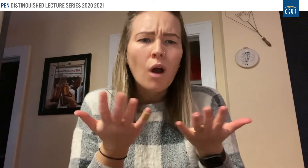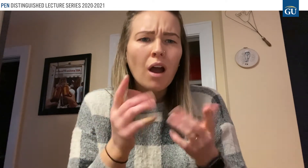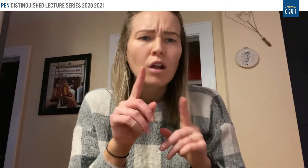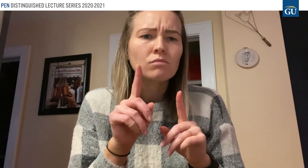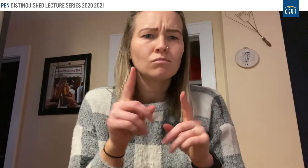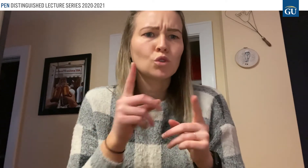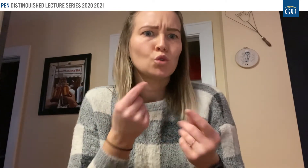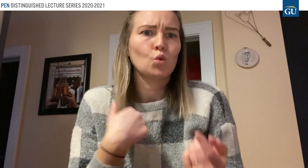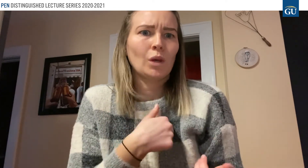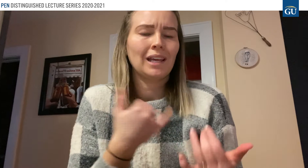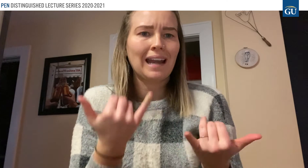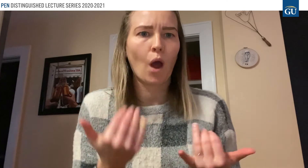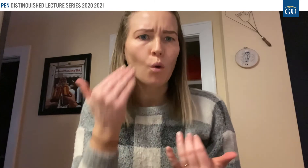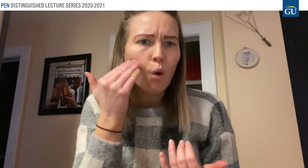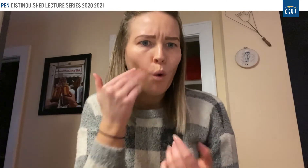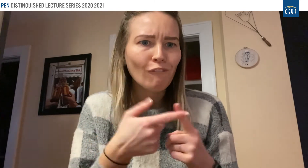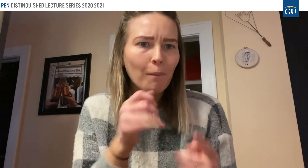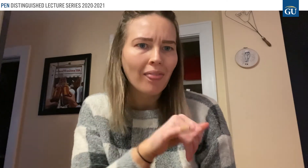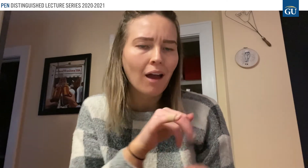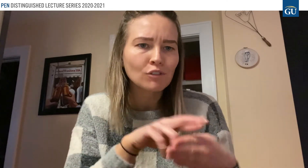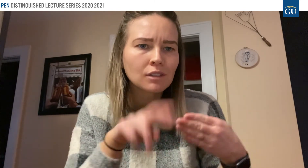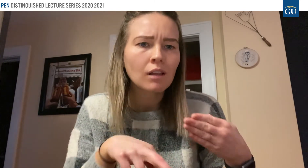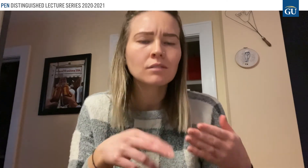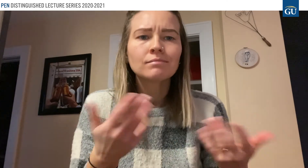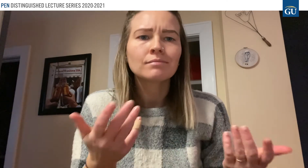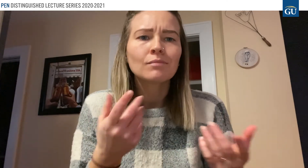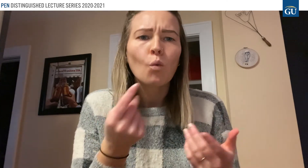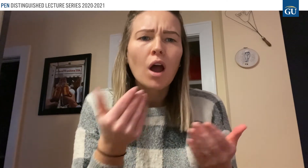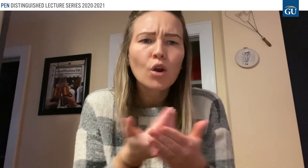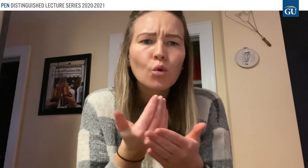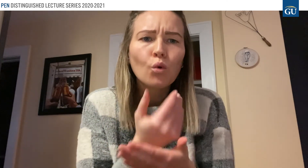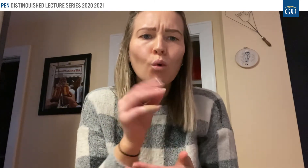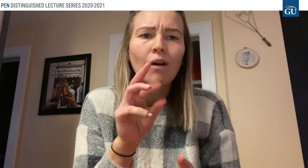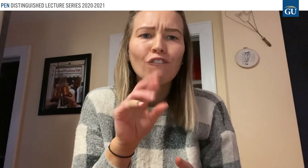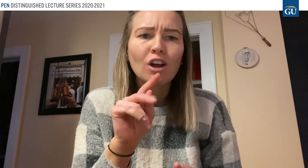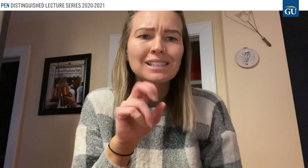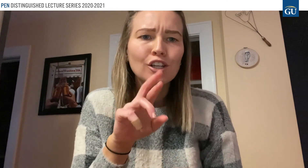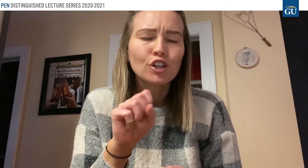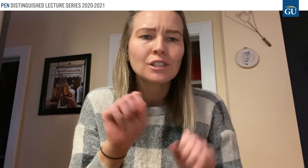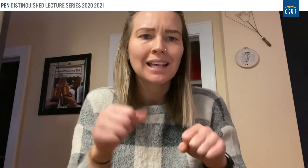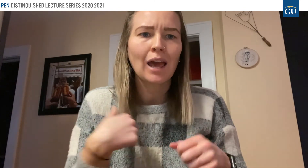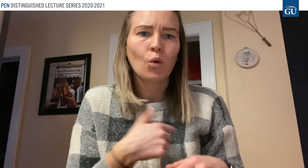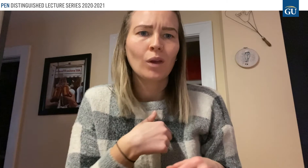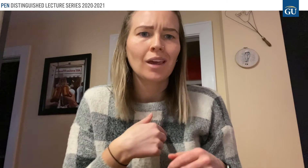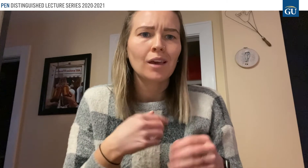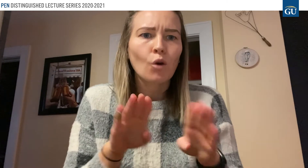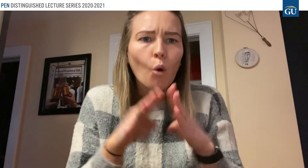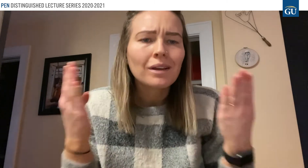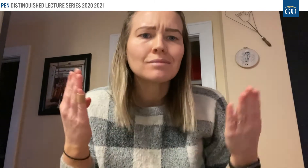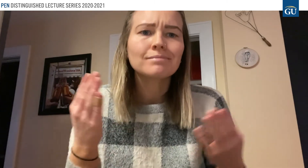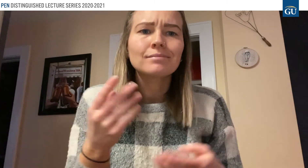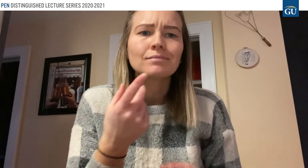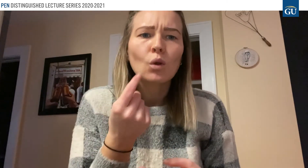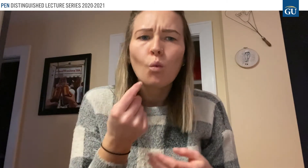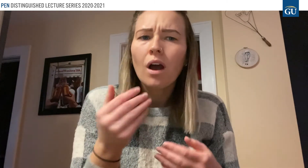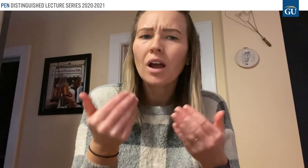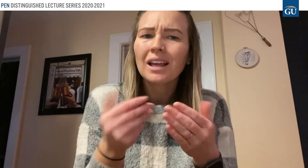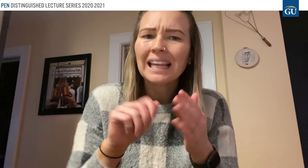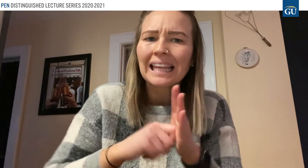What do we now know? What questions does this work answer? What new frontiers do these findings raise?